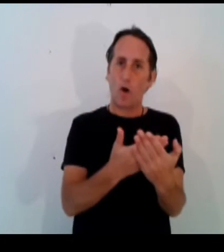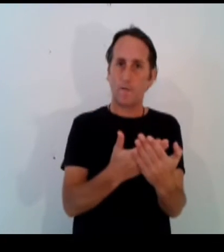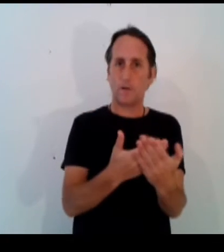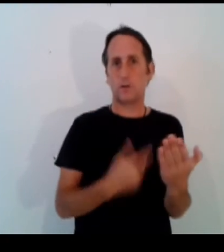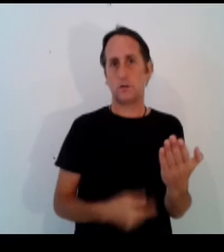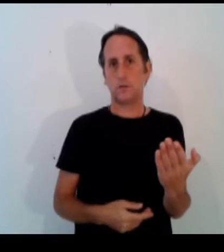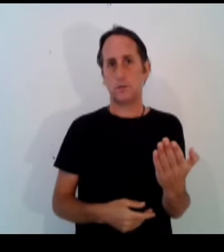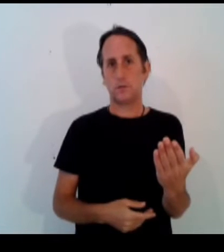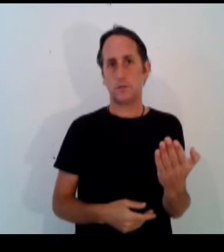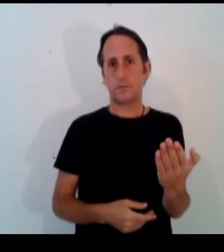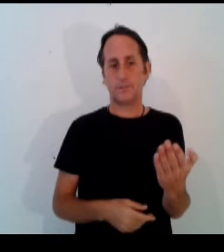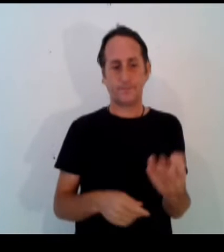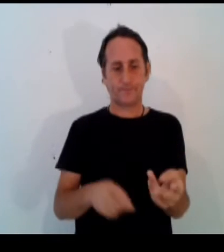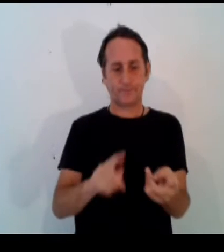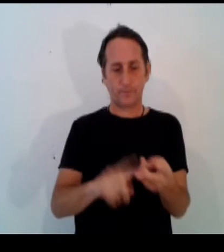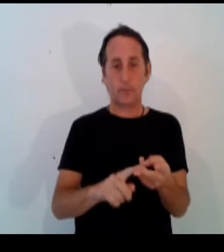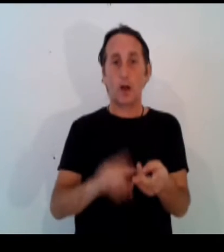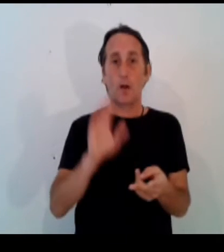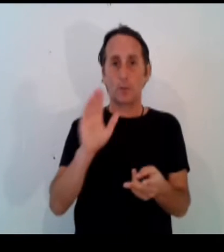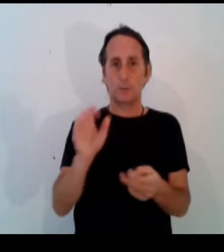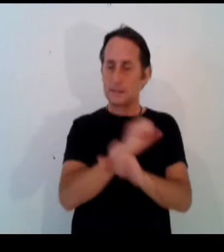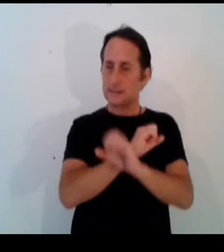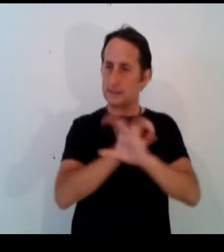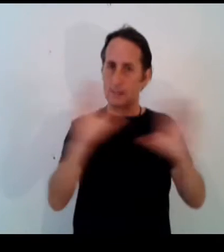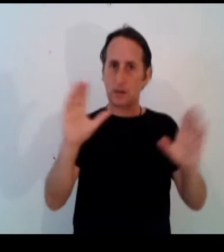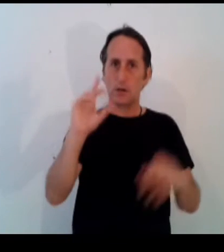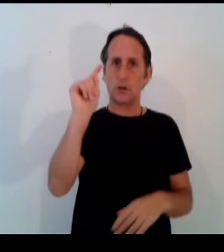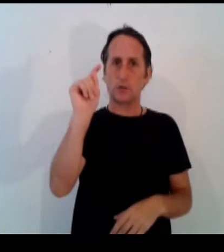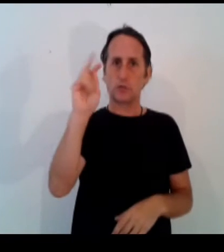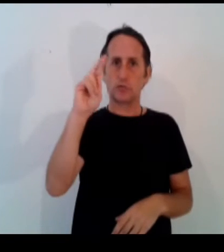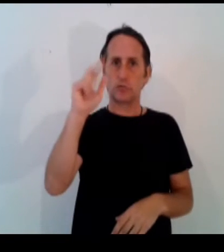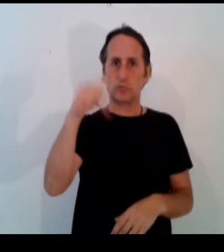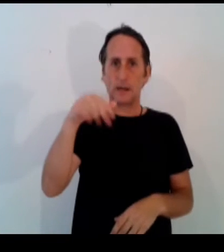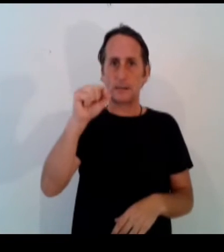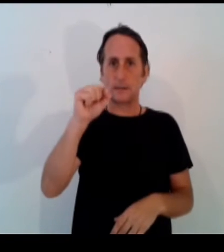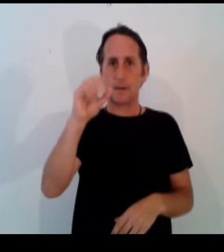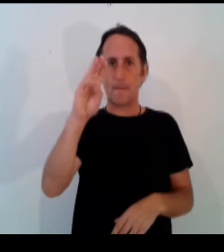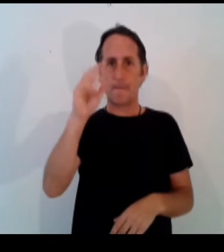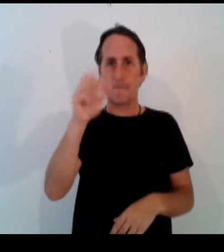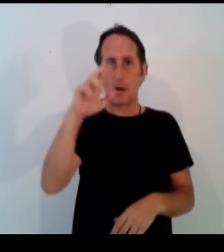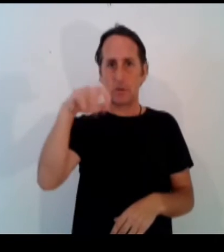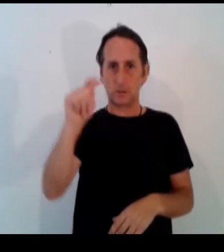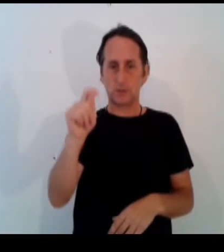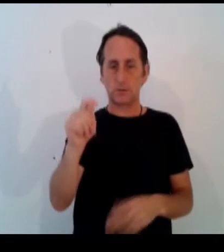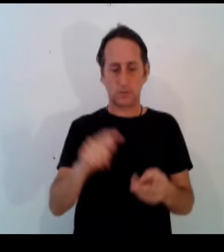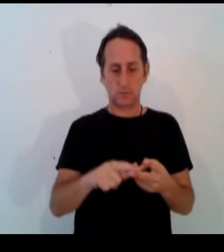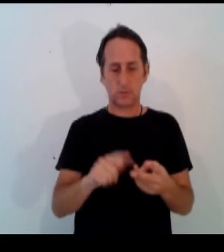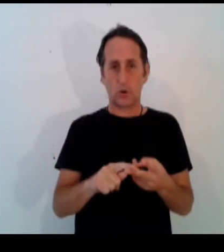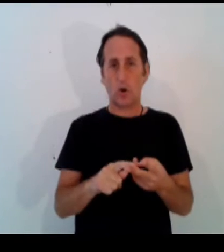They must be transparent "full disclosure" is the term used by legal people but there isn't full disclosure the banks know everything about you